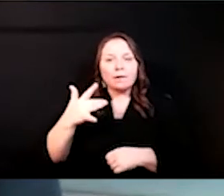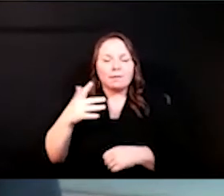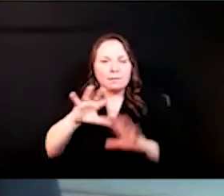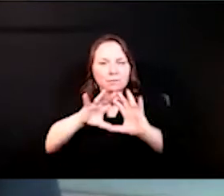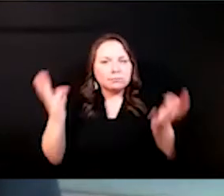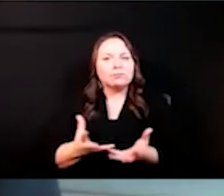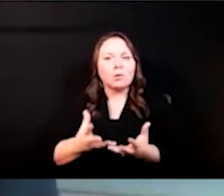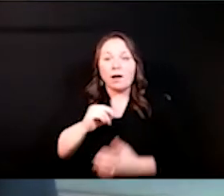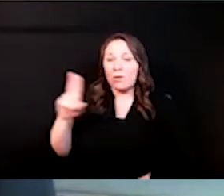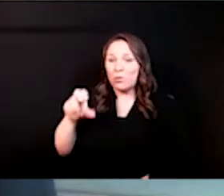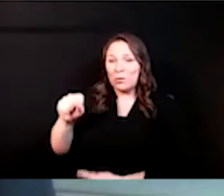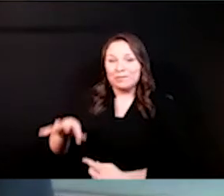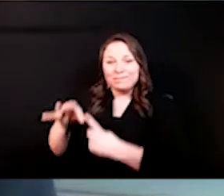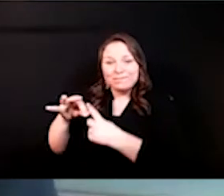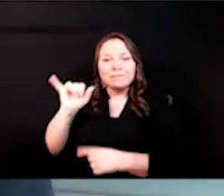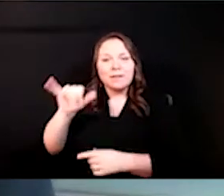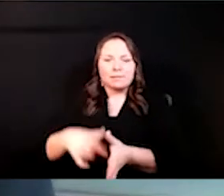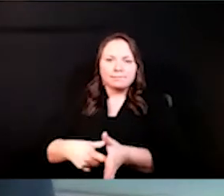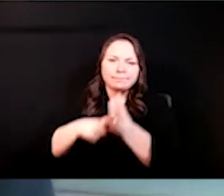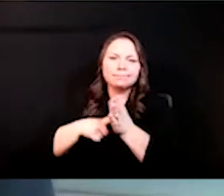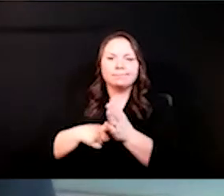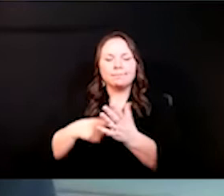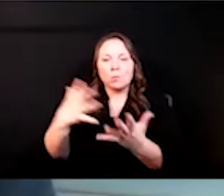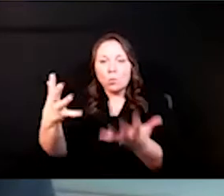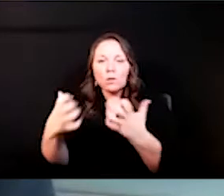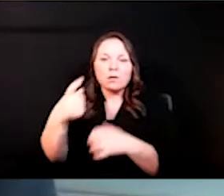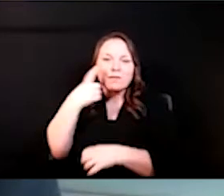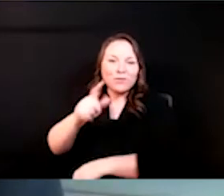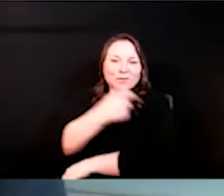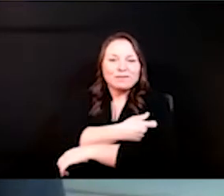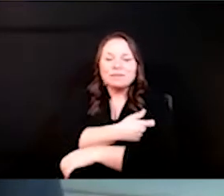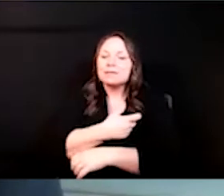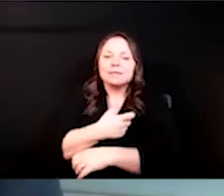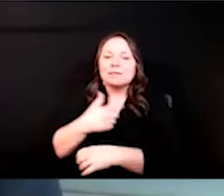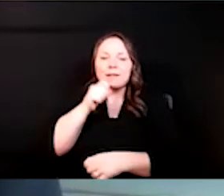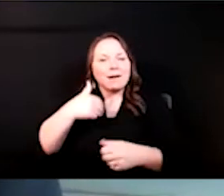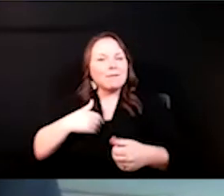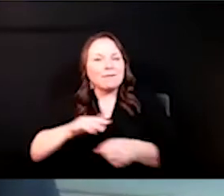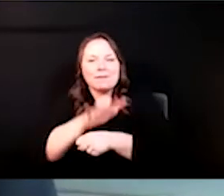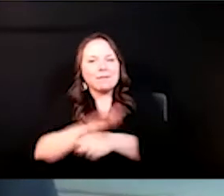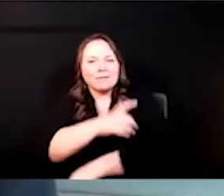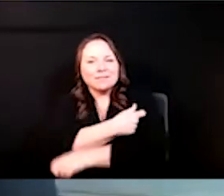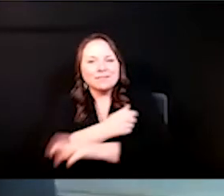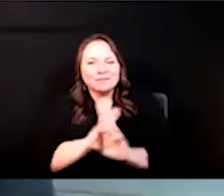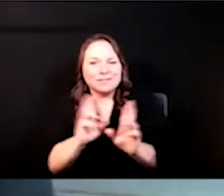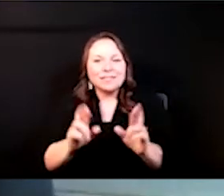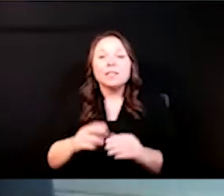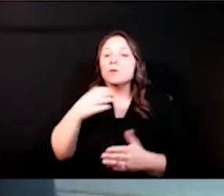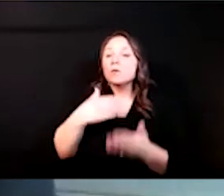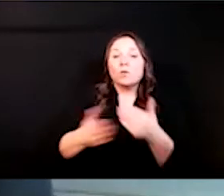DEFINITELY IN THE UNITED STATES THAT THE DEMAND FAR EXCEEDS THE SUPPLY. SO RIGHT NOW, IT'S RECOMMENDED TO TAKE